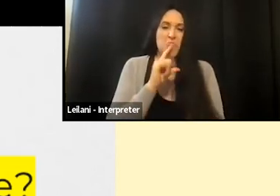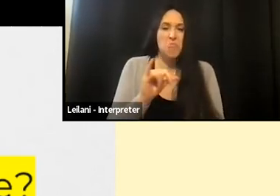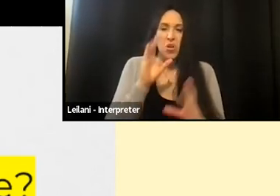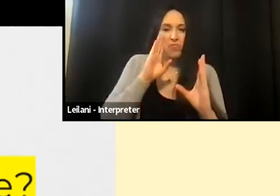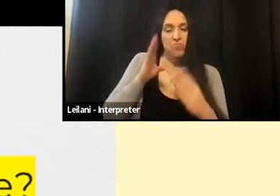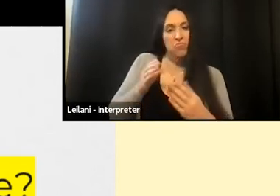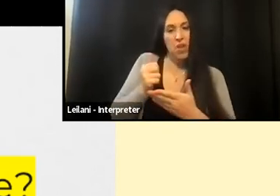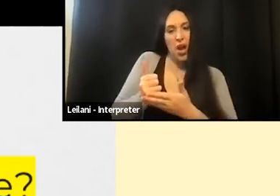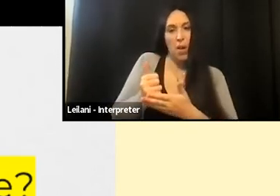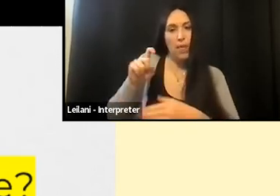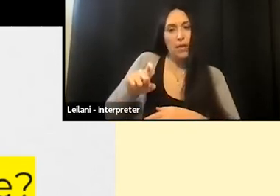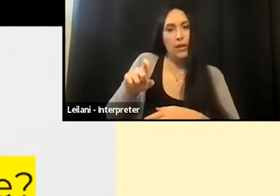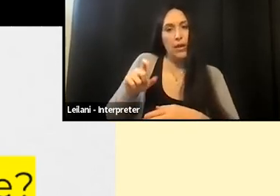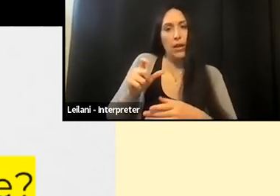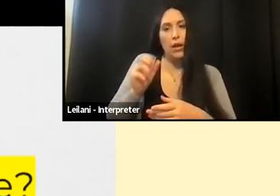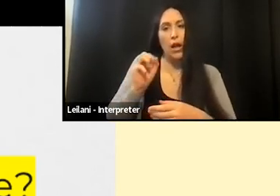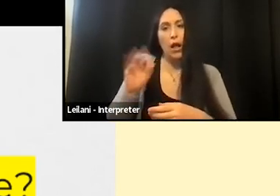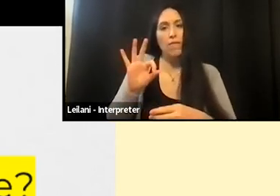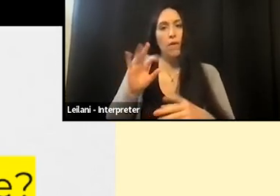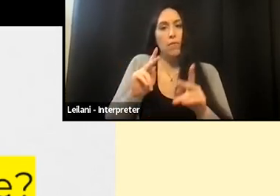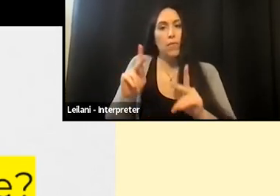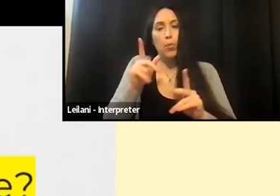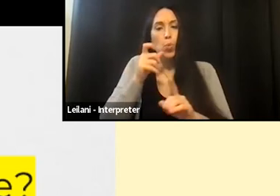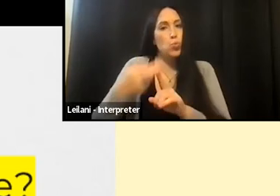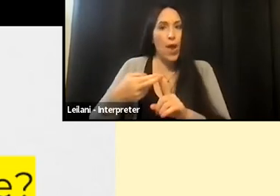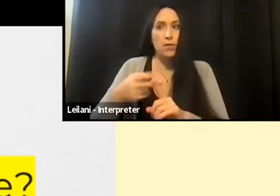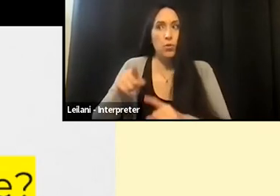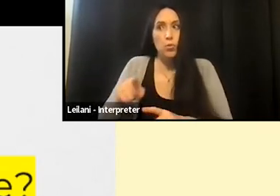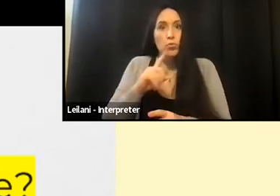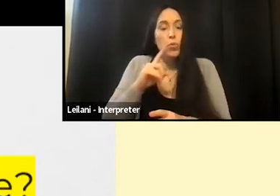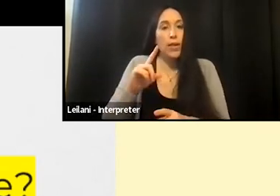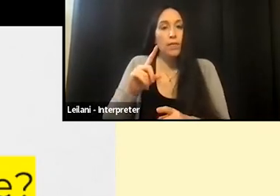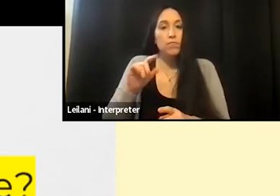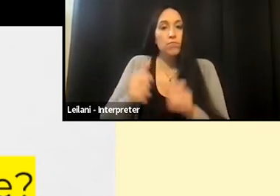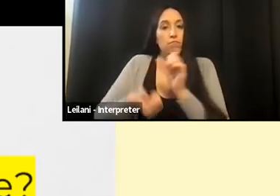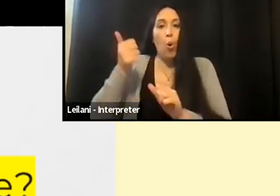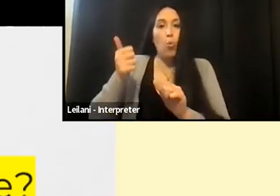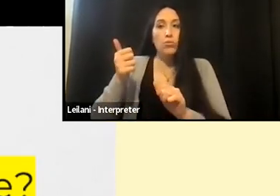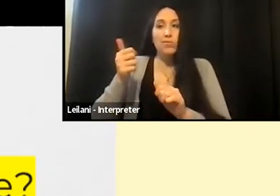of the majority in our community. And we think that's a problem. And so for us, it's really important